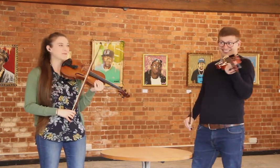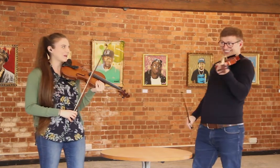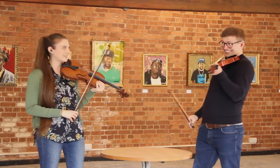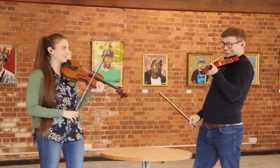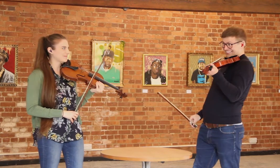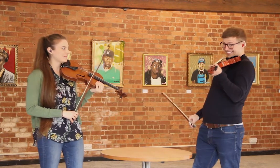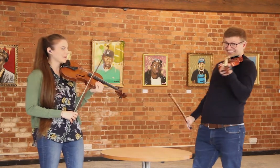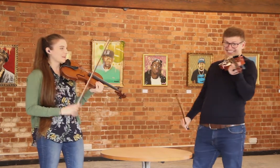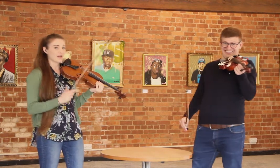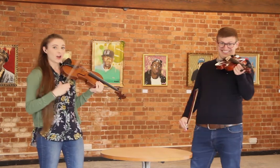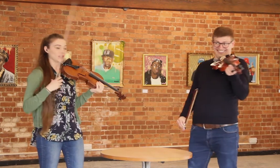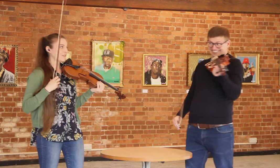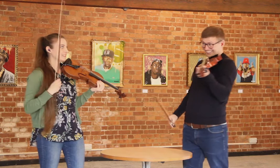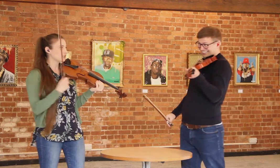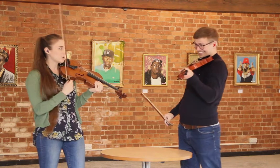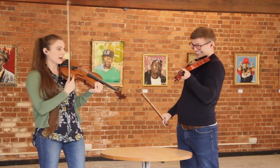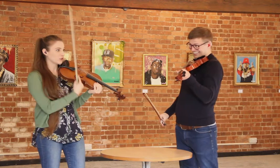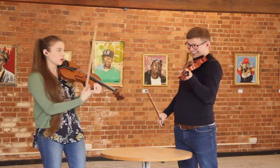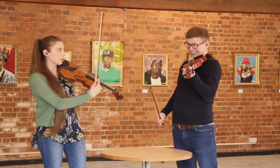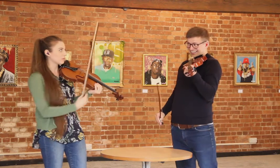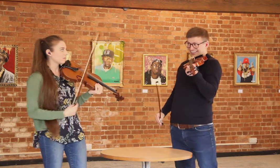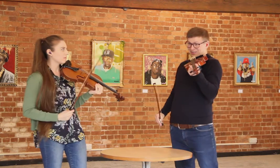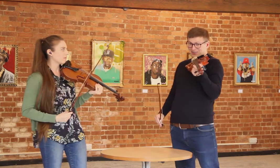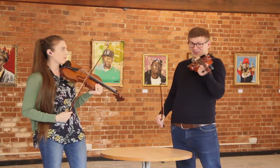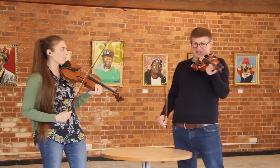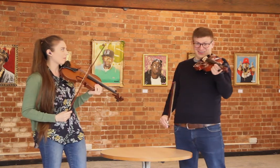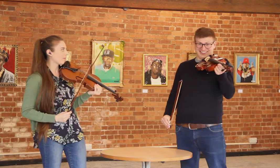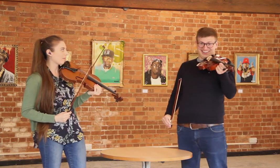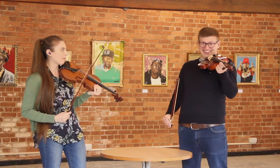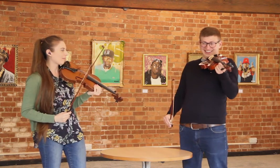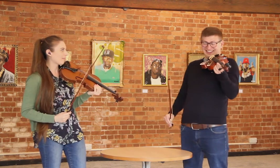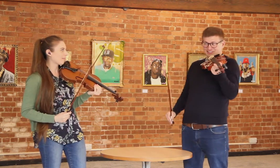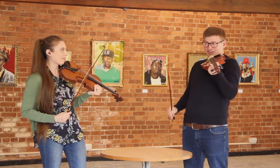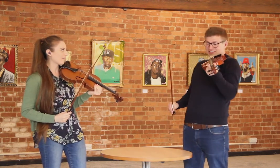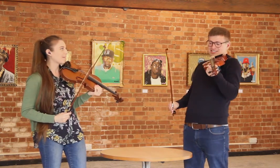E: Well done! Are you ready to do that on your own? S: Oh! I’ll try